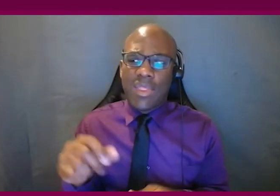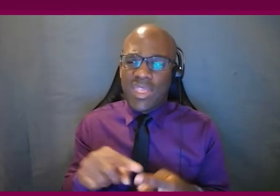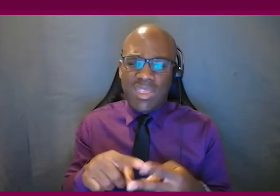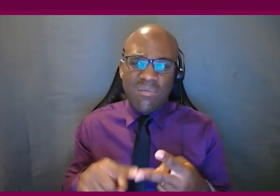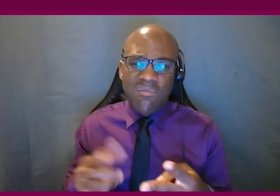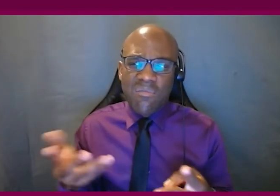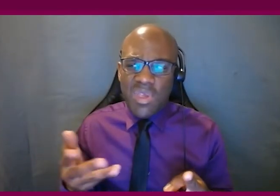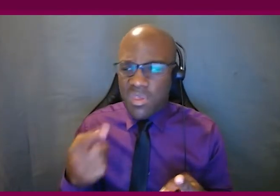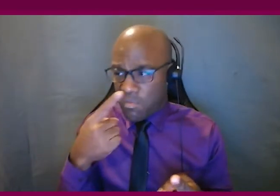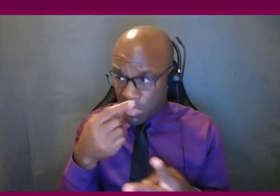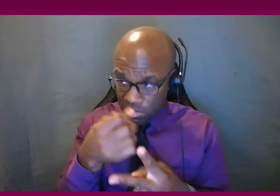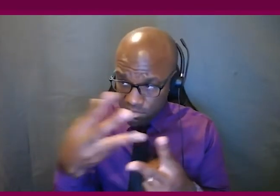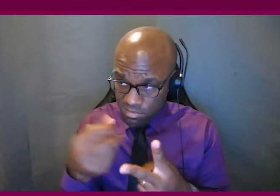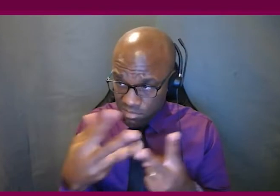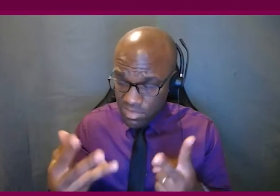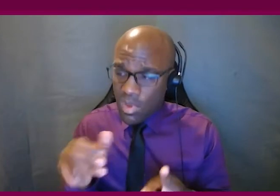Bri Beck: Mm-hmm (affirmative).